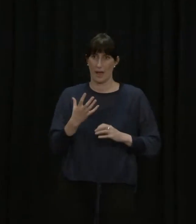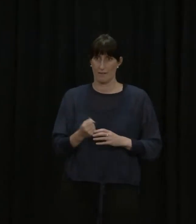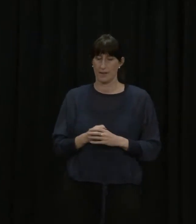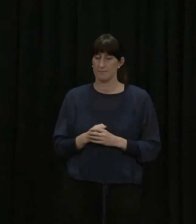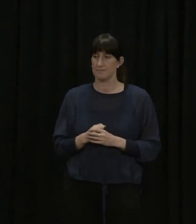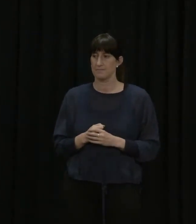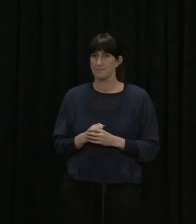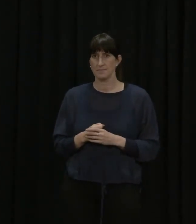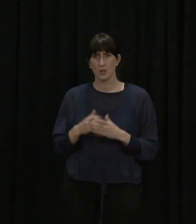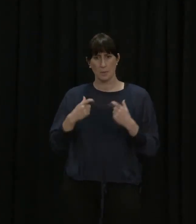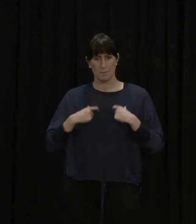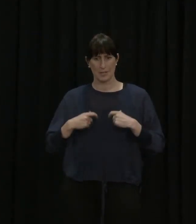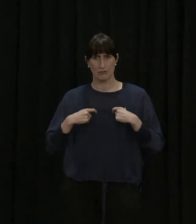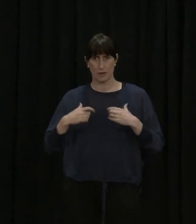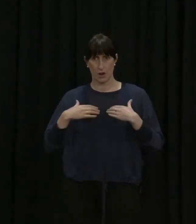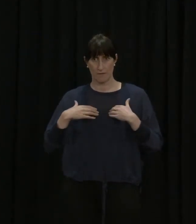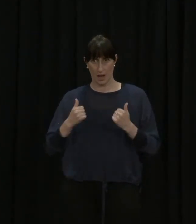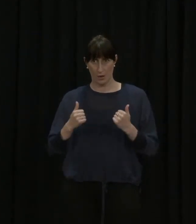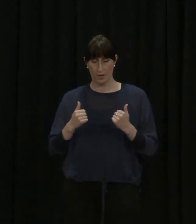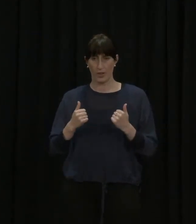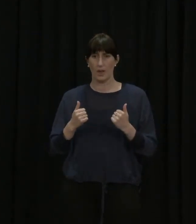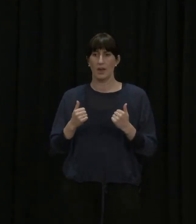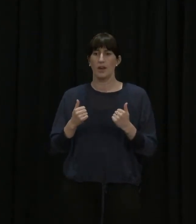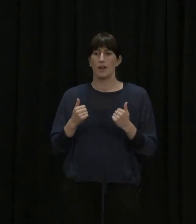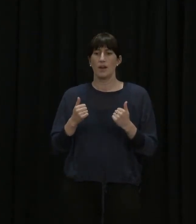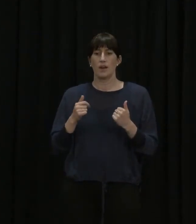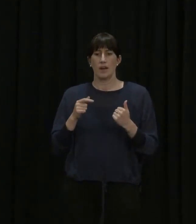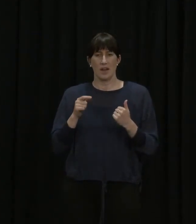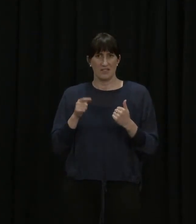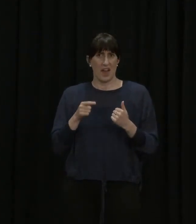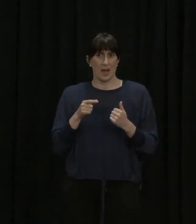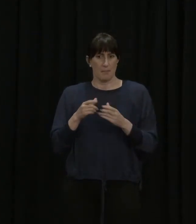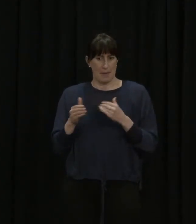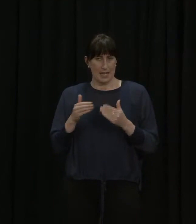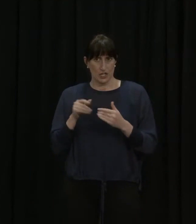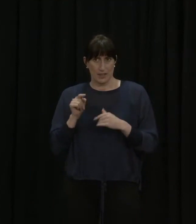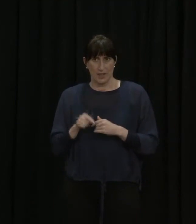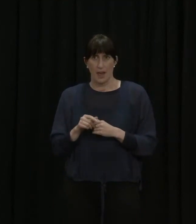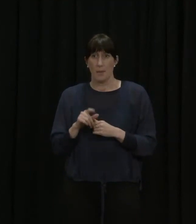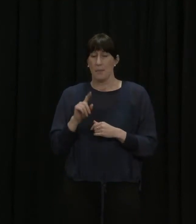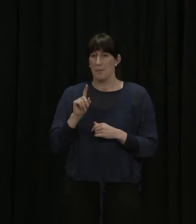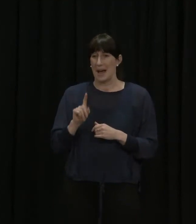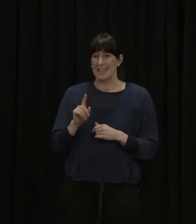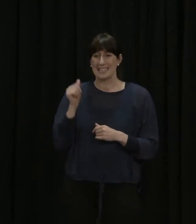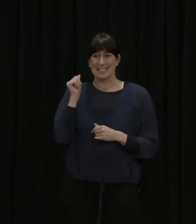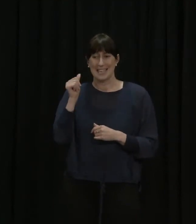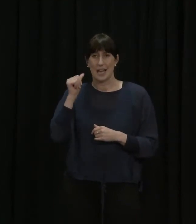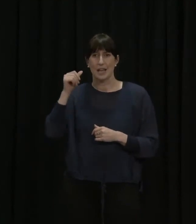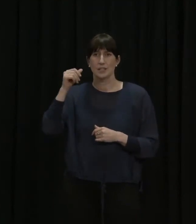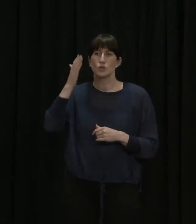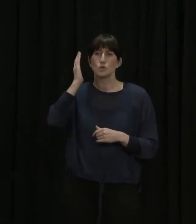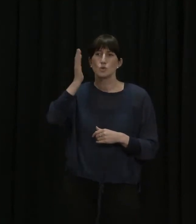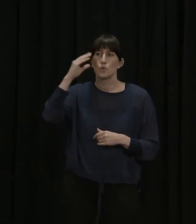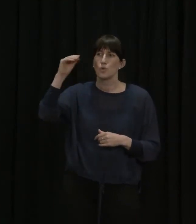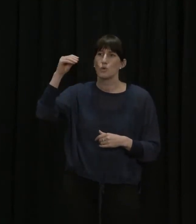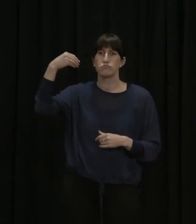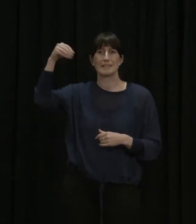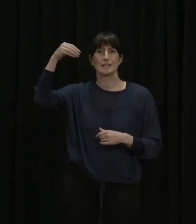couple of questions. The change to the approval